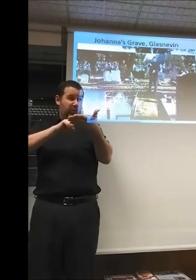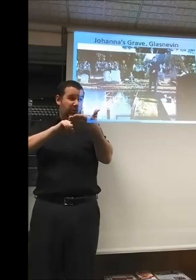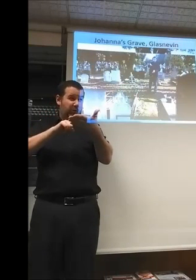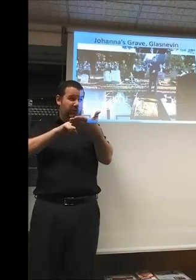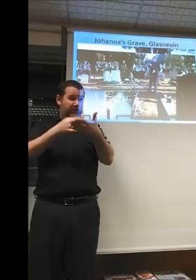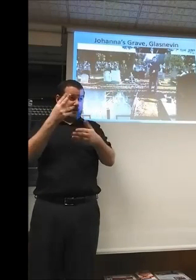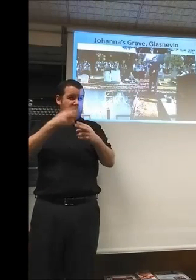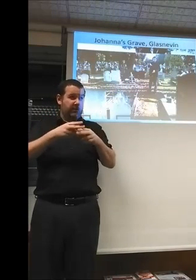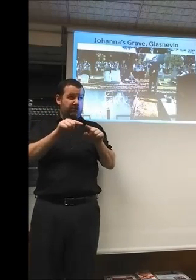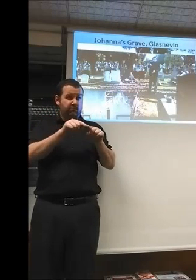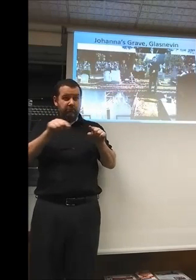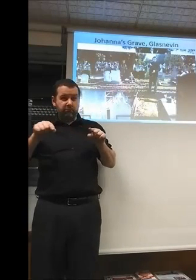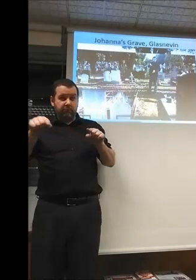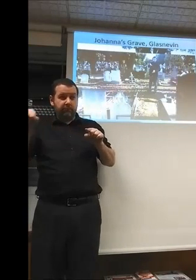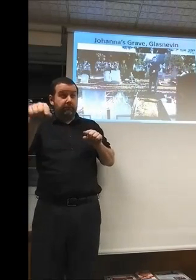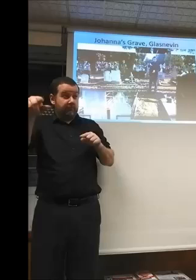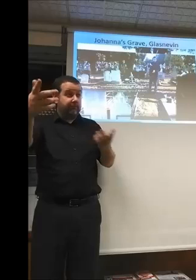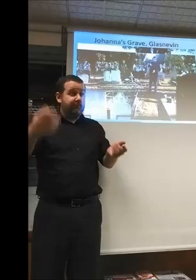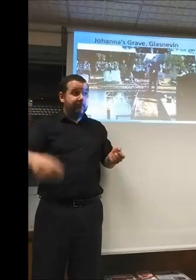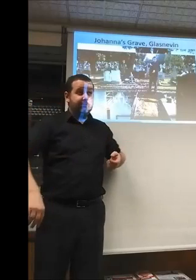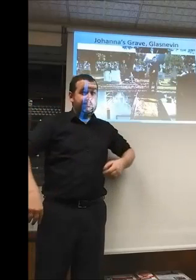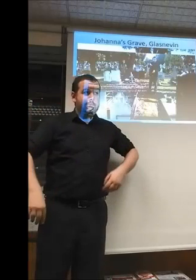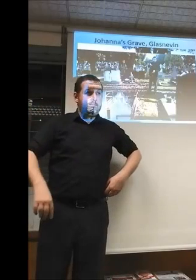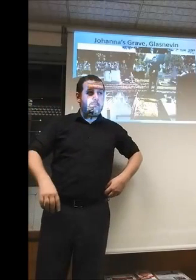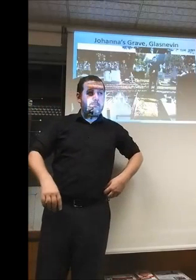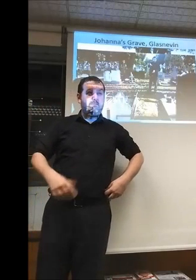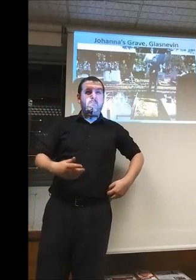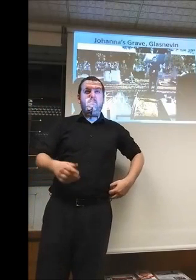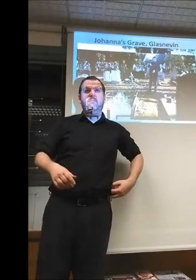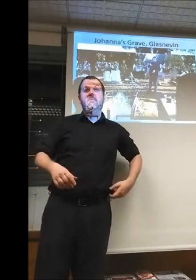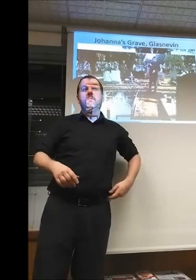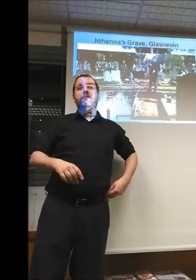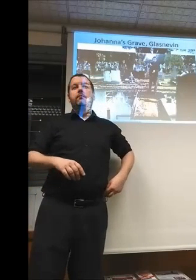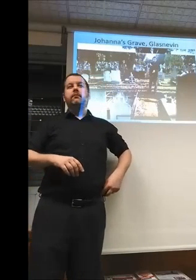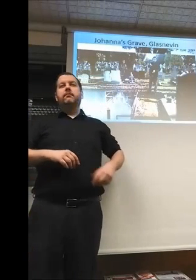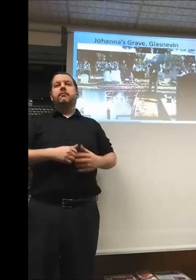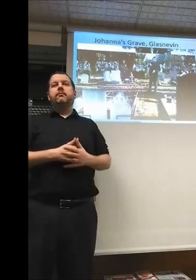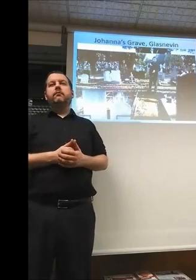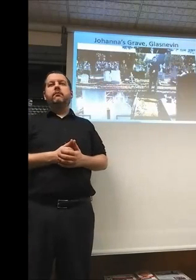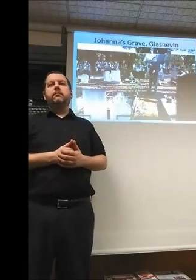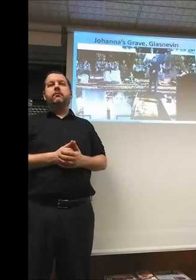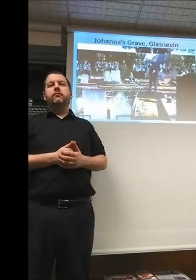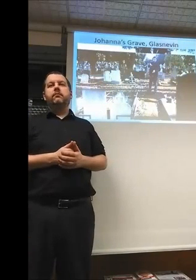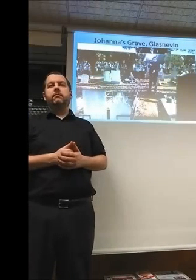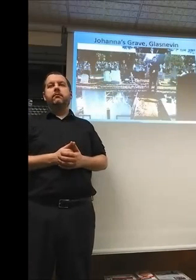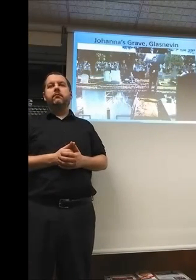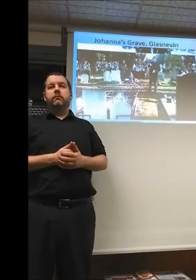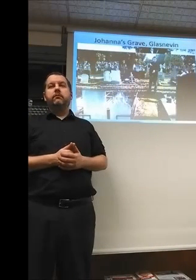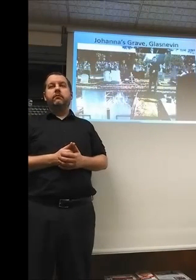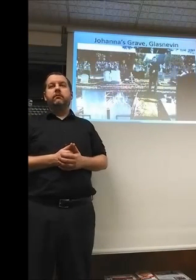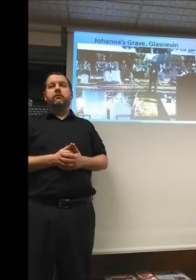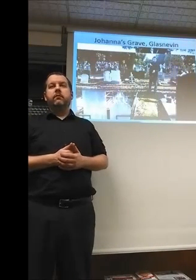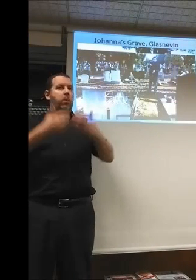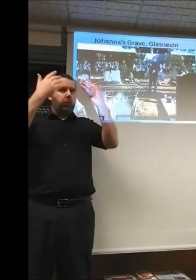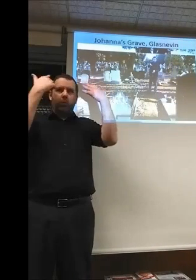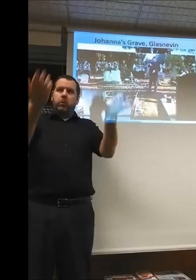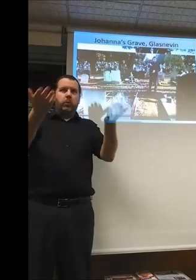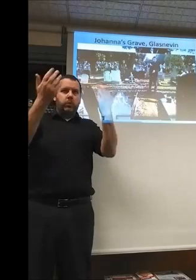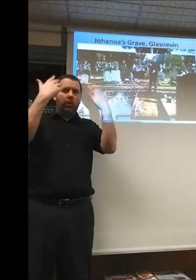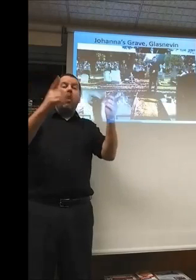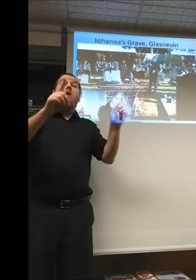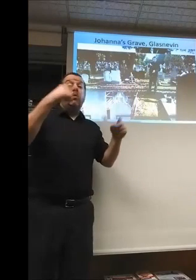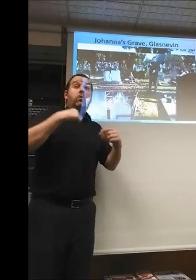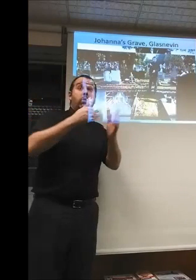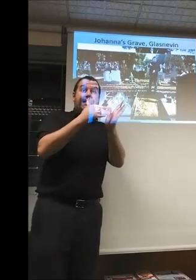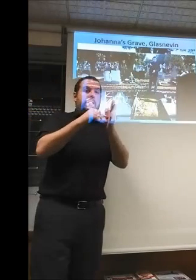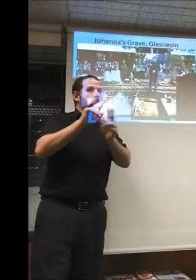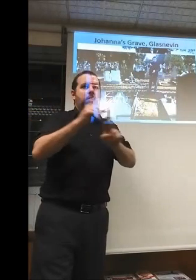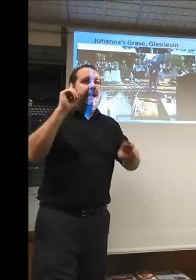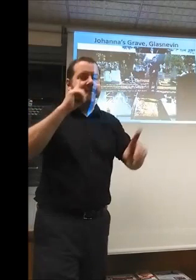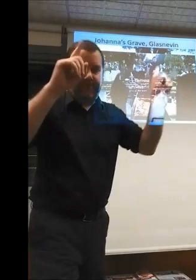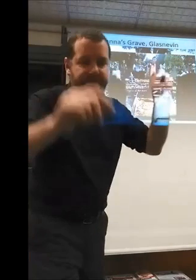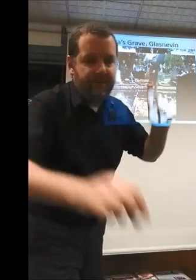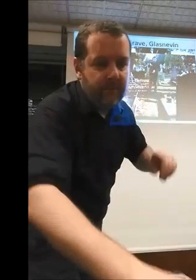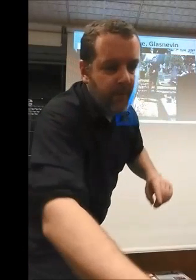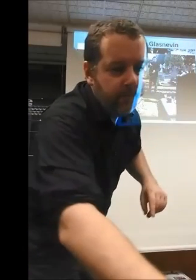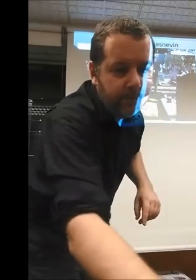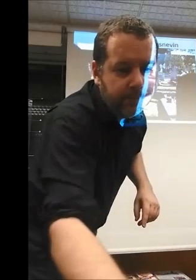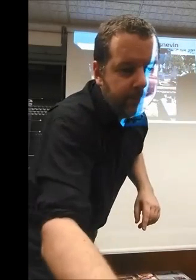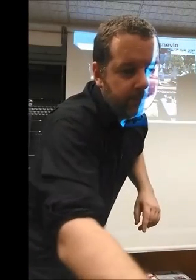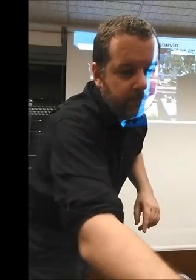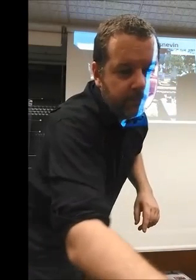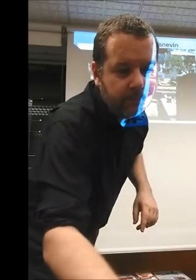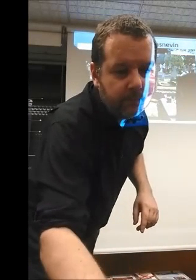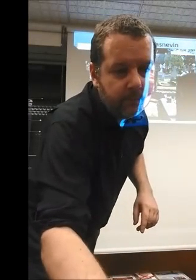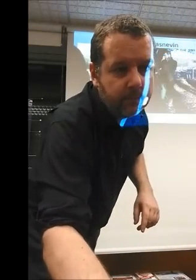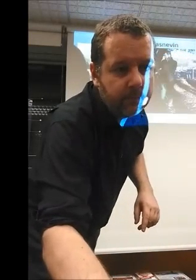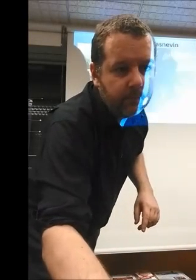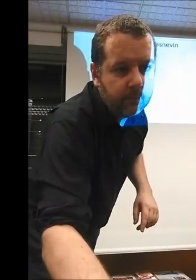know before with the old fashioned cameras that they had.